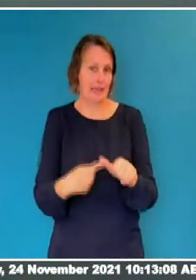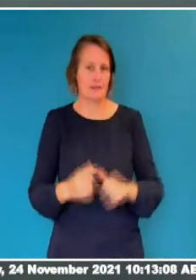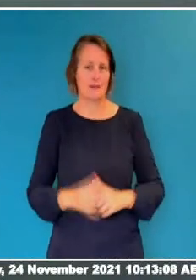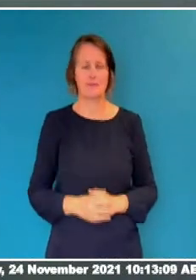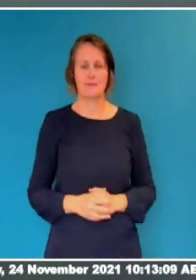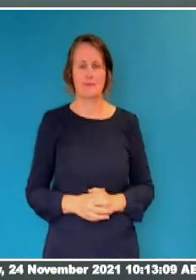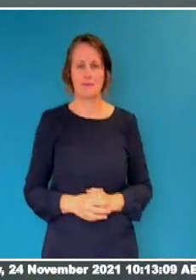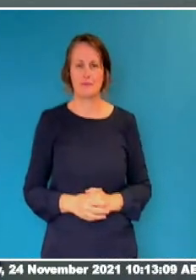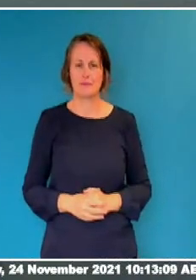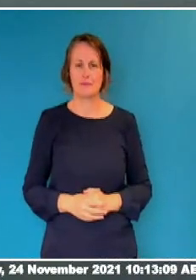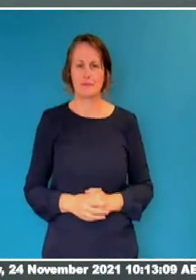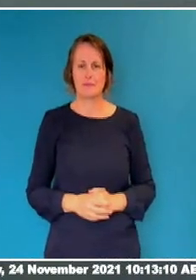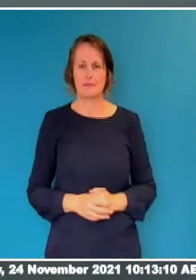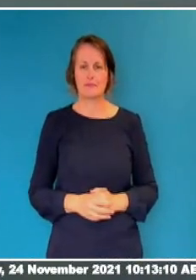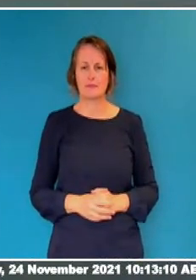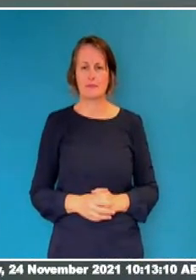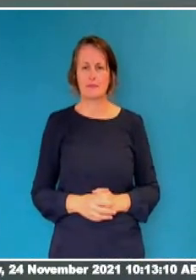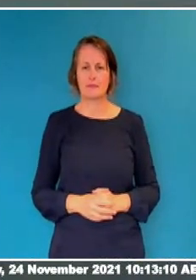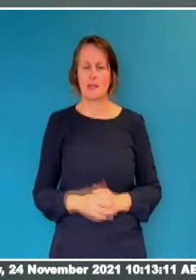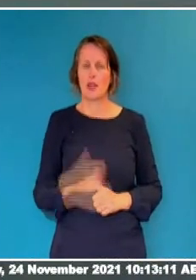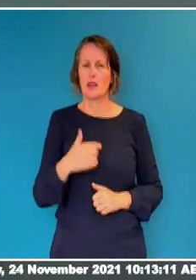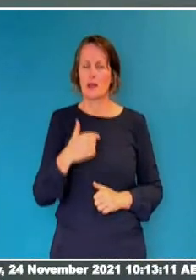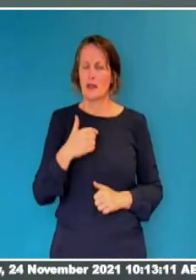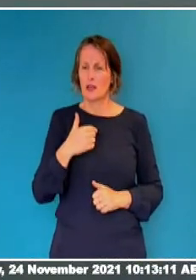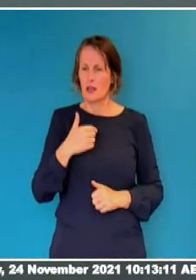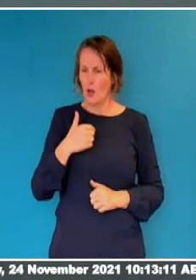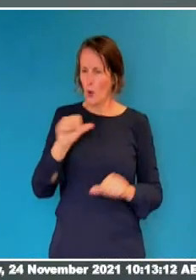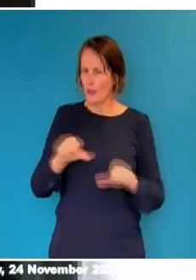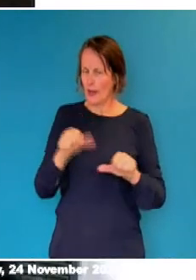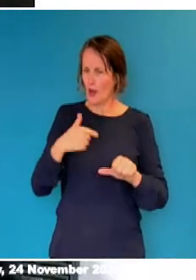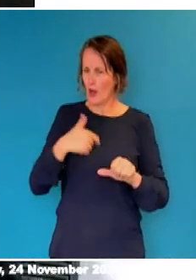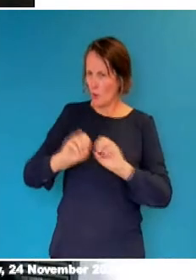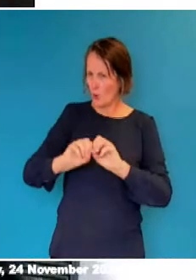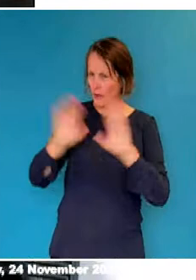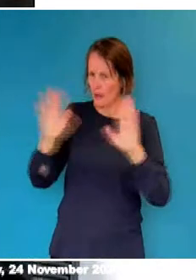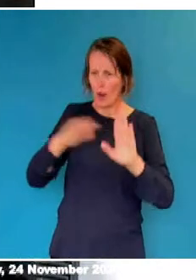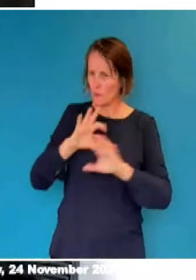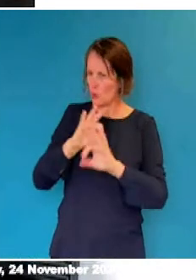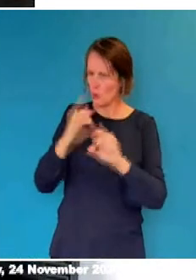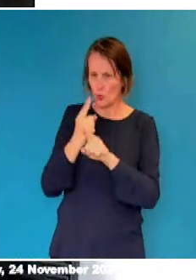Just to be clear, I'm not talking about your RTO, your registered training